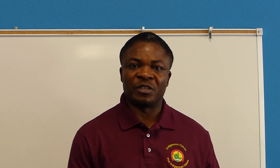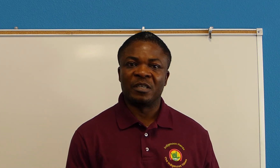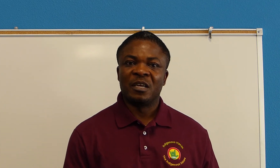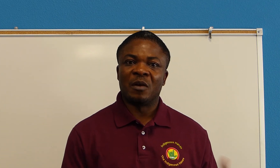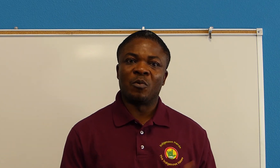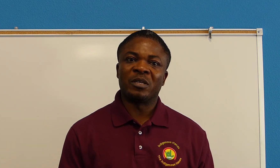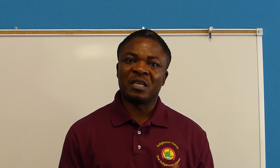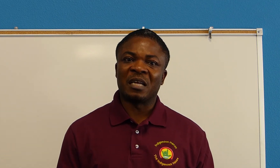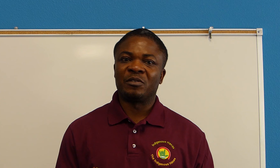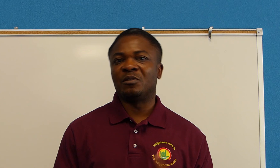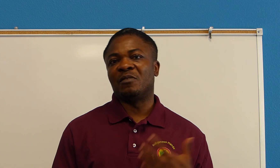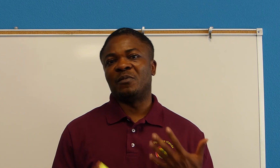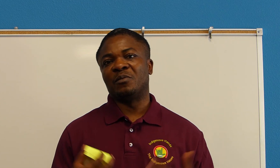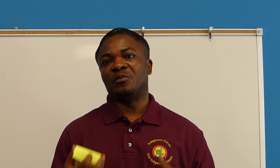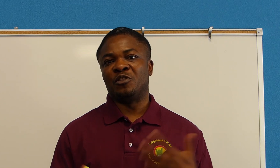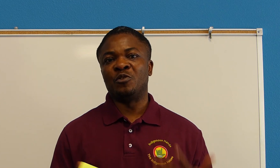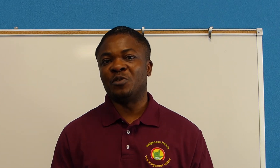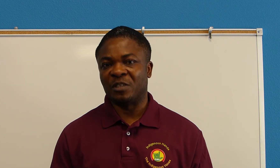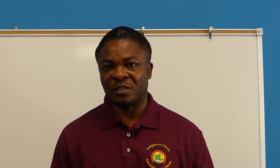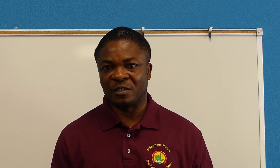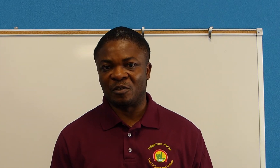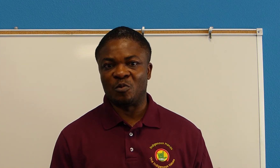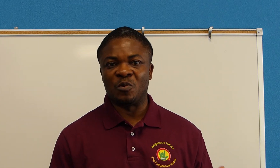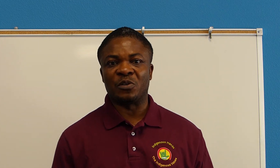And what is an attitude of the users towards